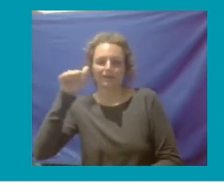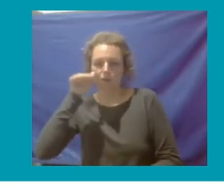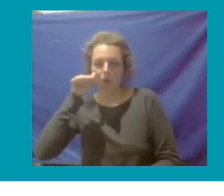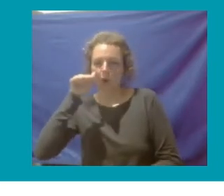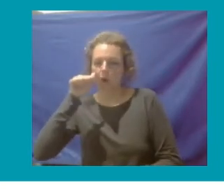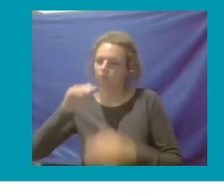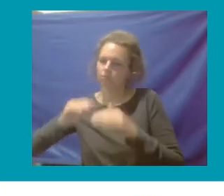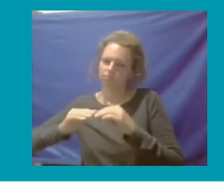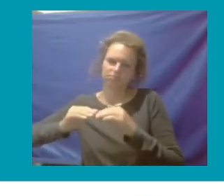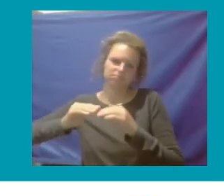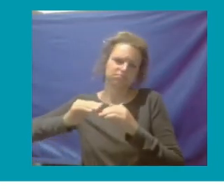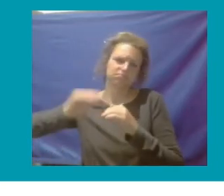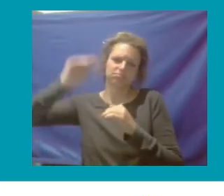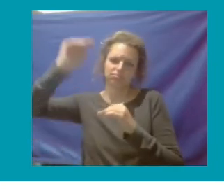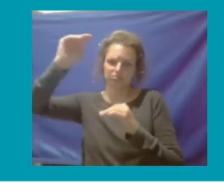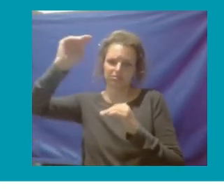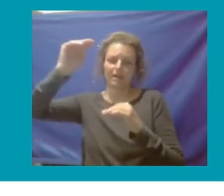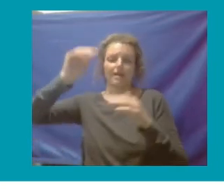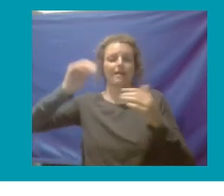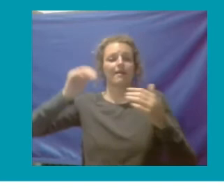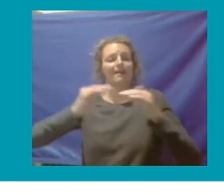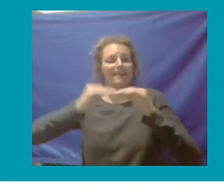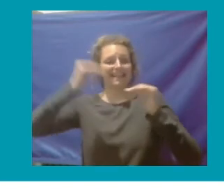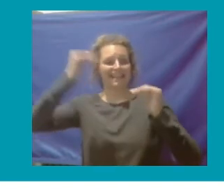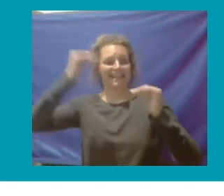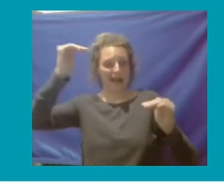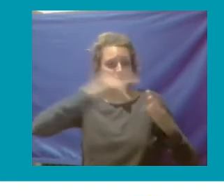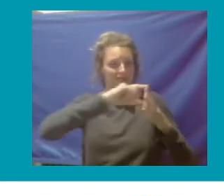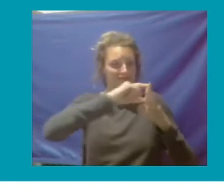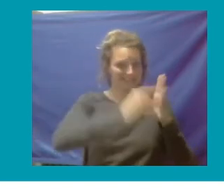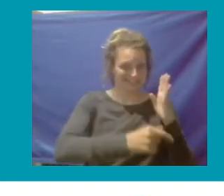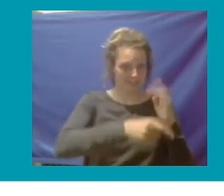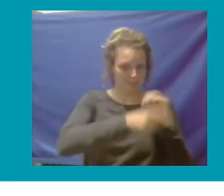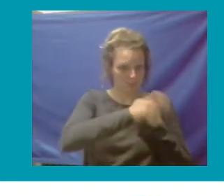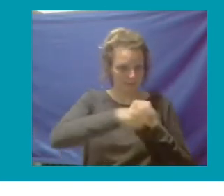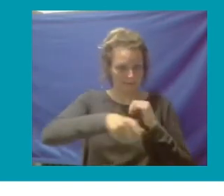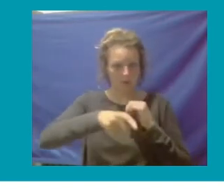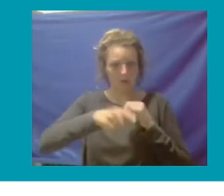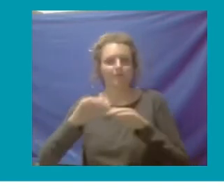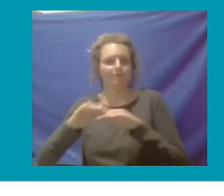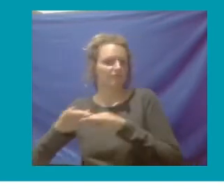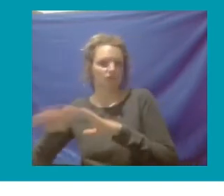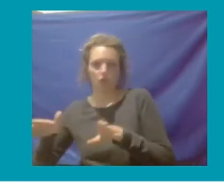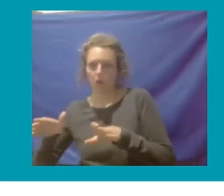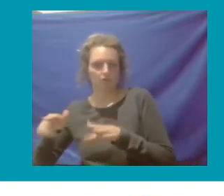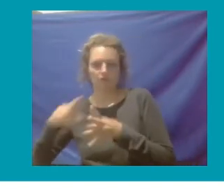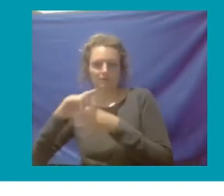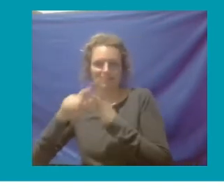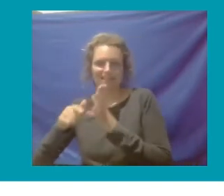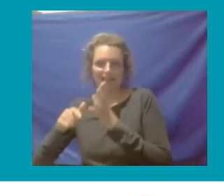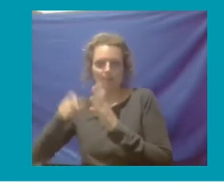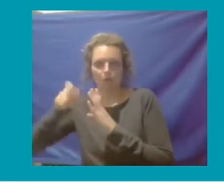There's a huge disability employment gap between disabled people and non disabled people, and no one organisation is going to solve